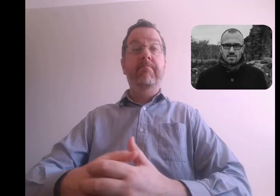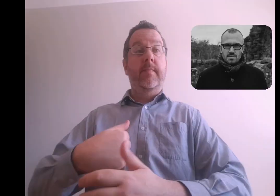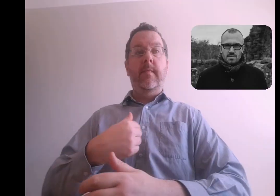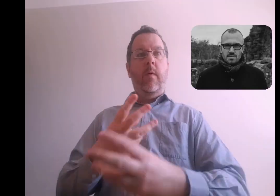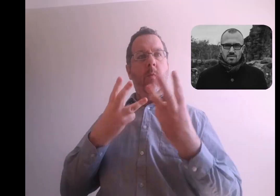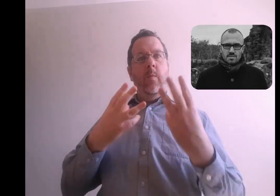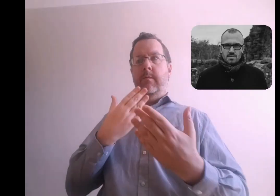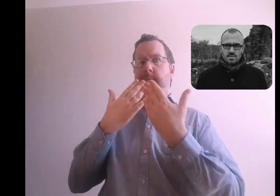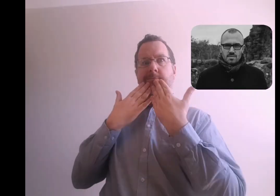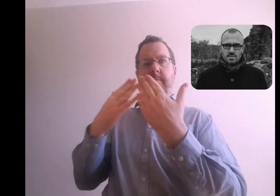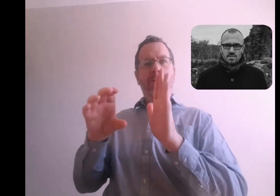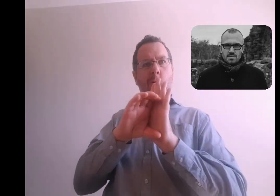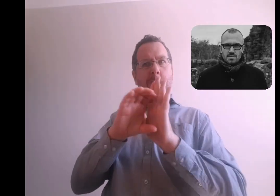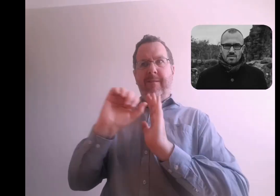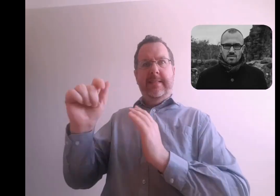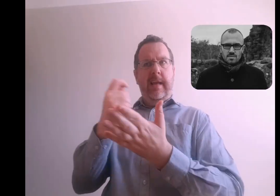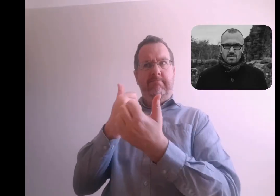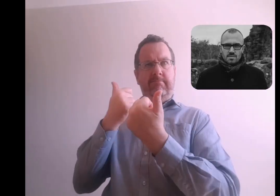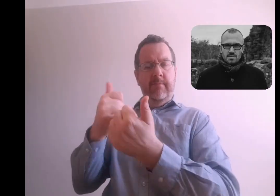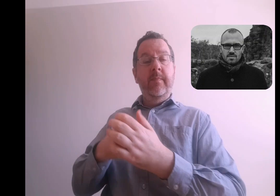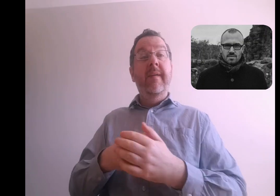I'd like to thank Cormac for his time.